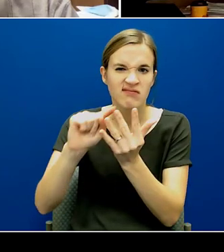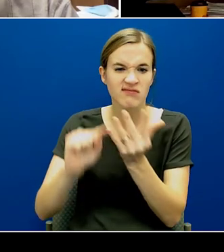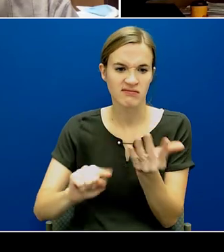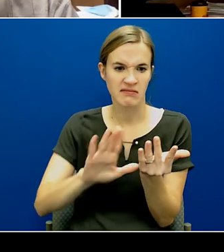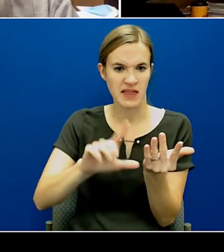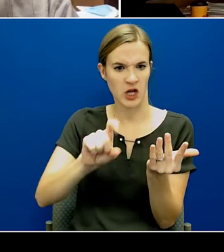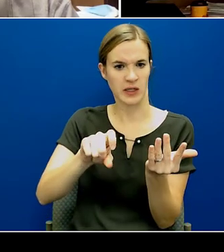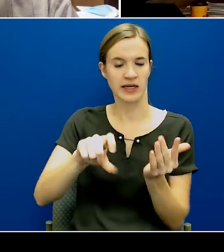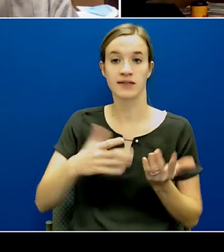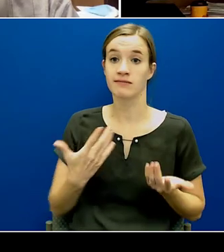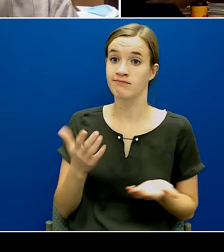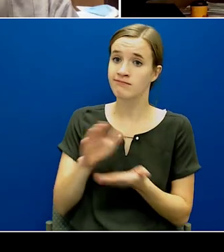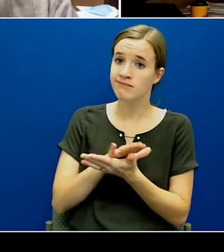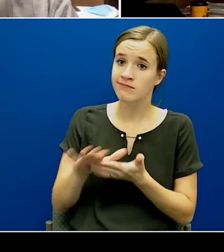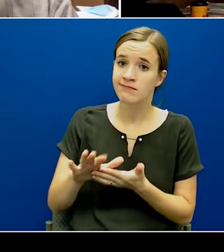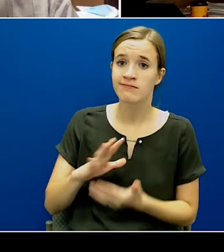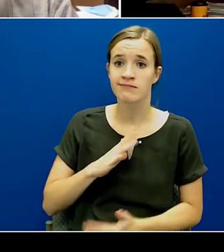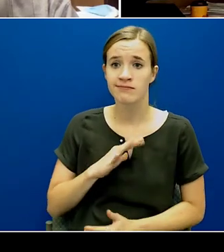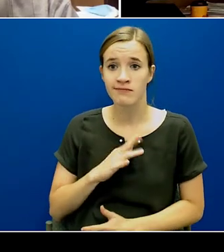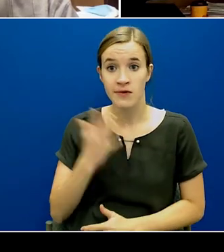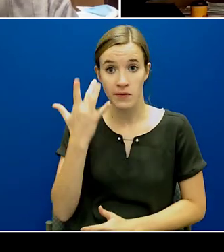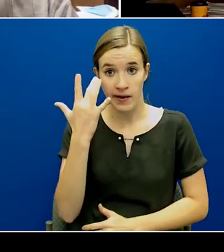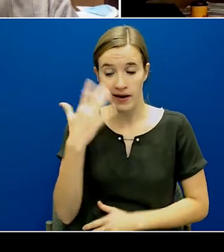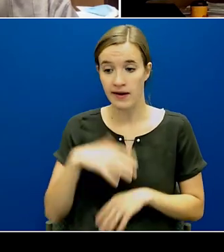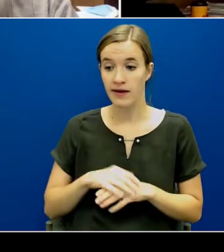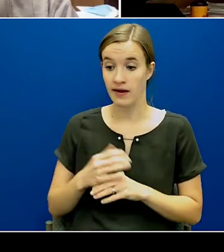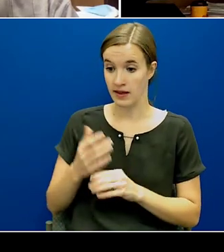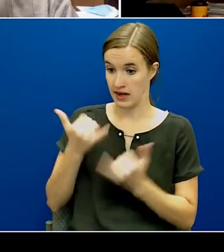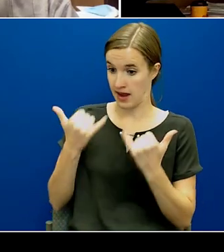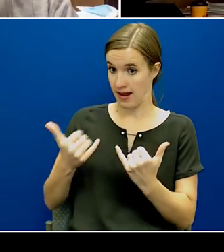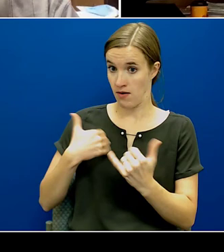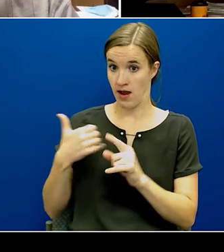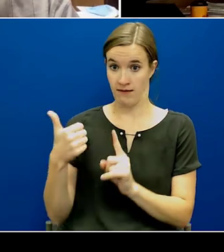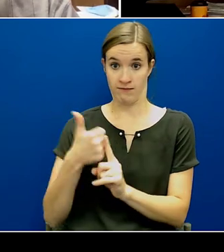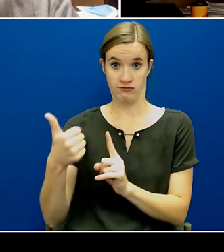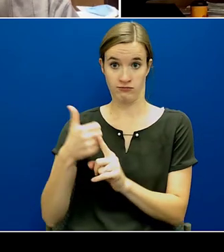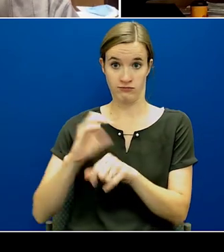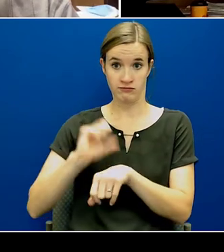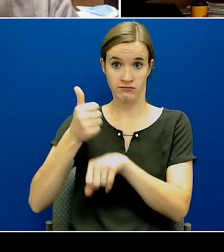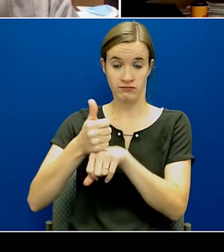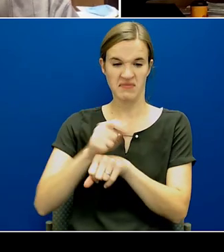residence in the community and not have to be institutionalized. It really is-